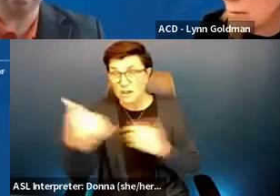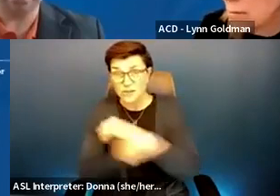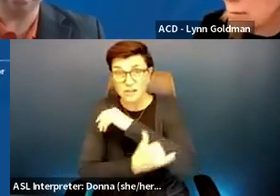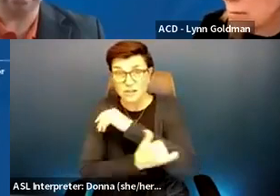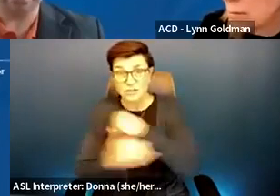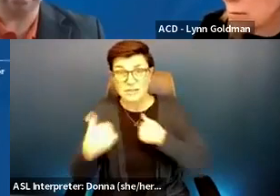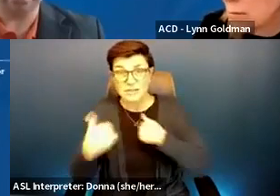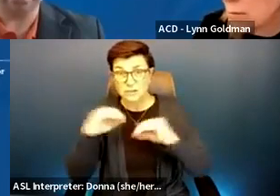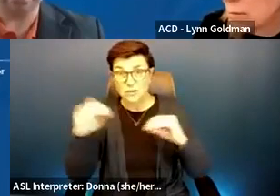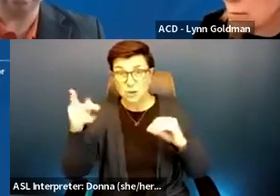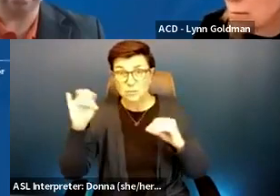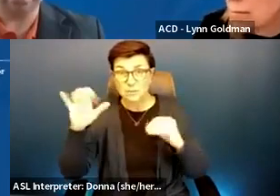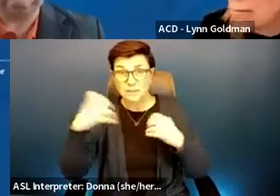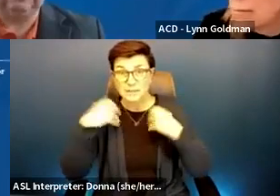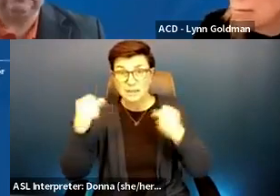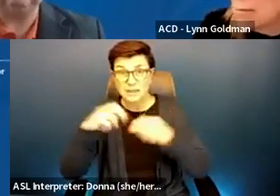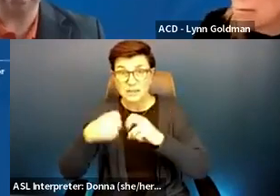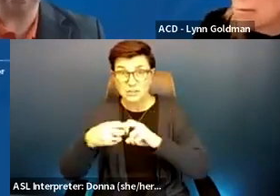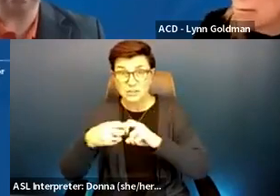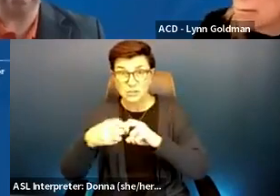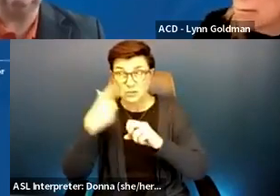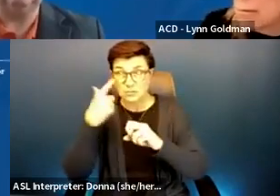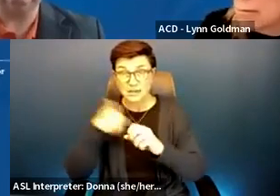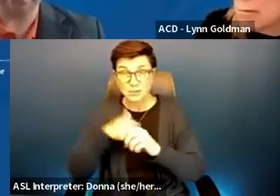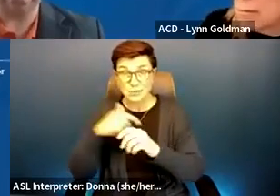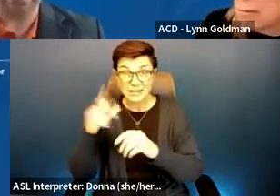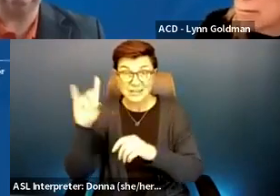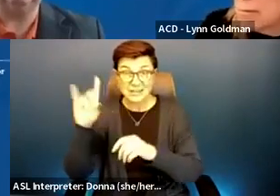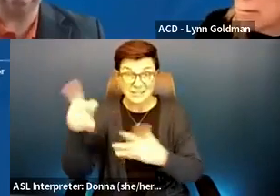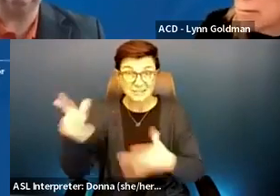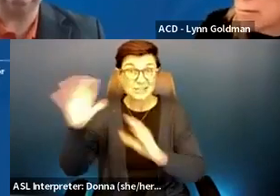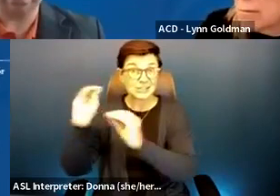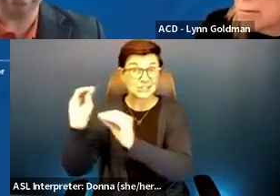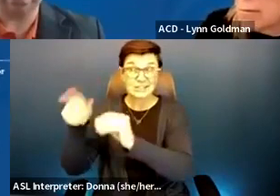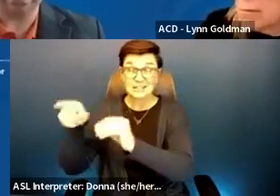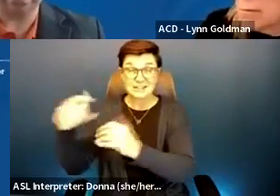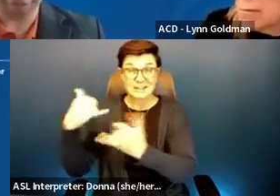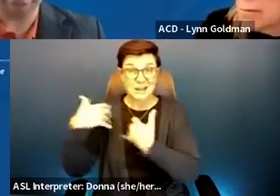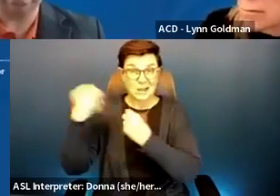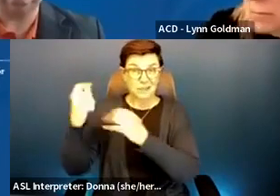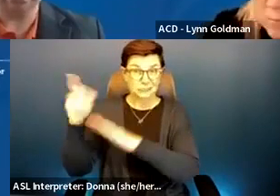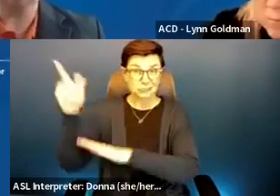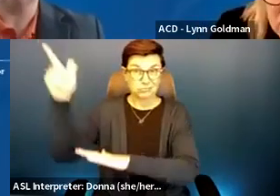we have done the training necessary, the laboratory, the surveillance, all that is necessary so that they can be sustained.